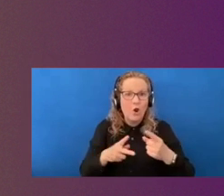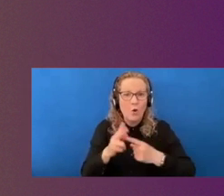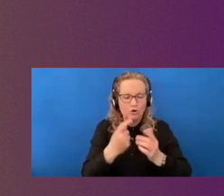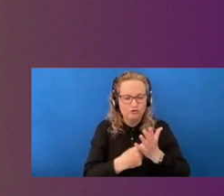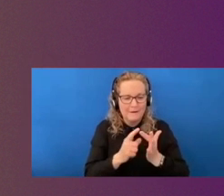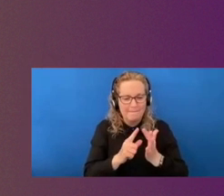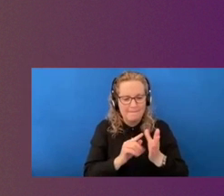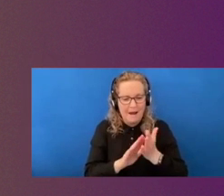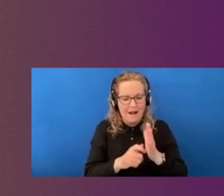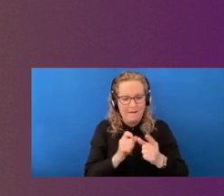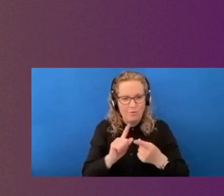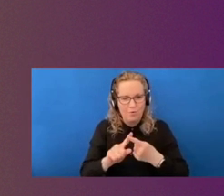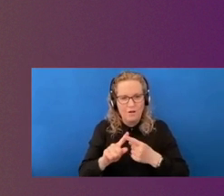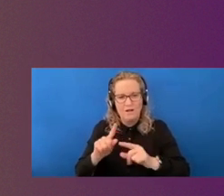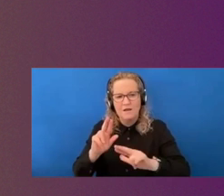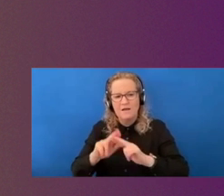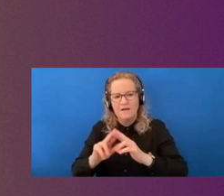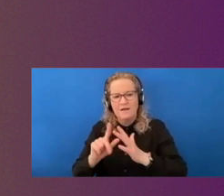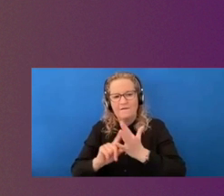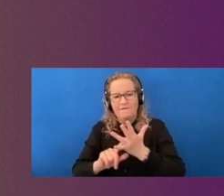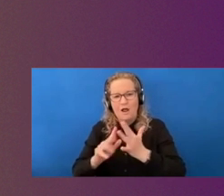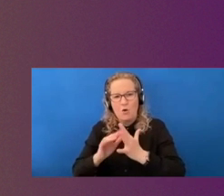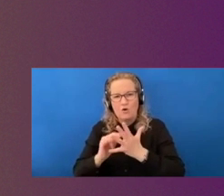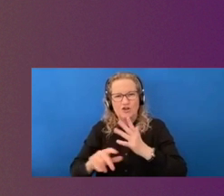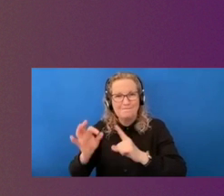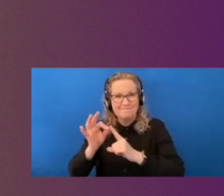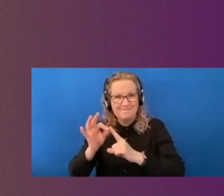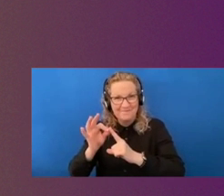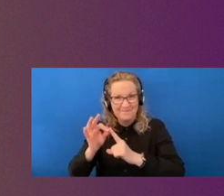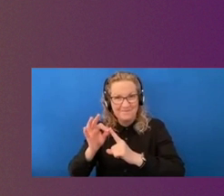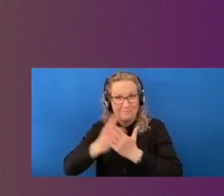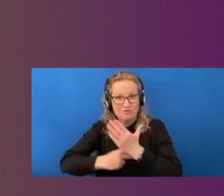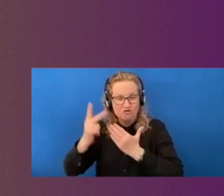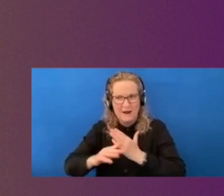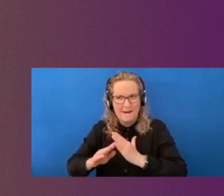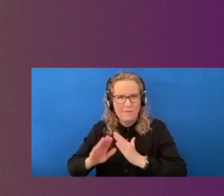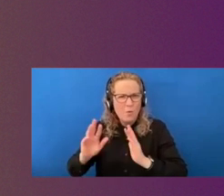called the Jessica King Fellowship which is aimed at providing pathways for people with disabilities